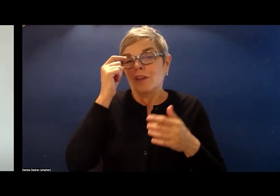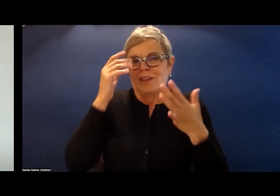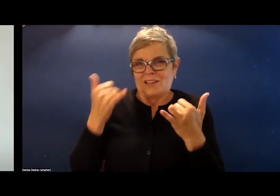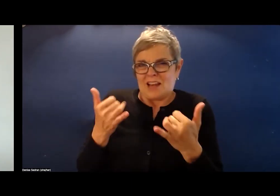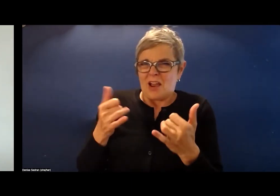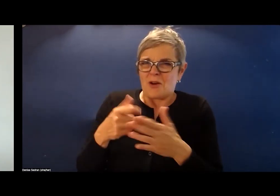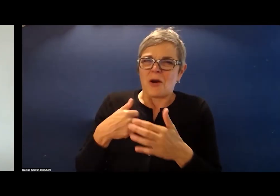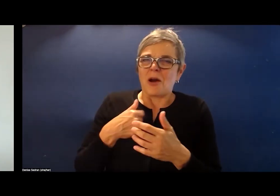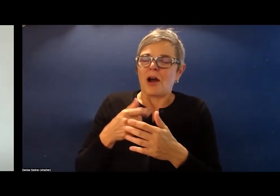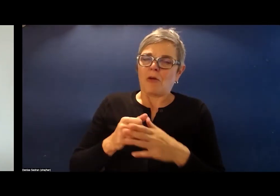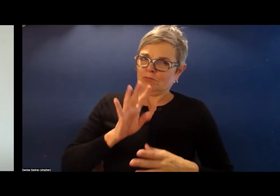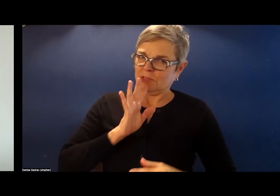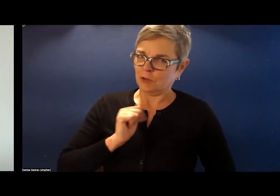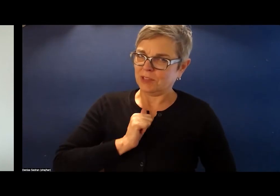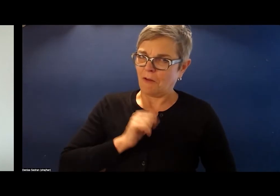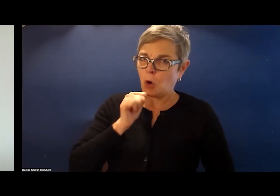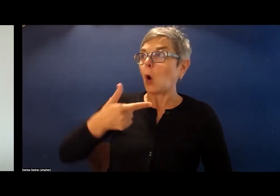I'll use an "I" statement and you can choose your own adventure.